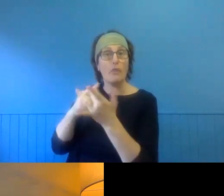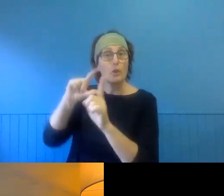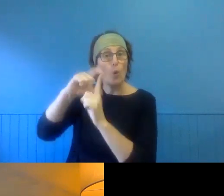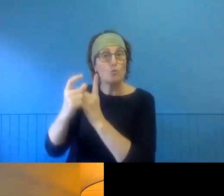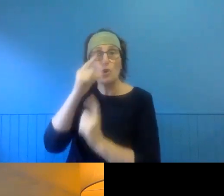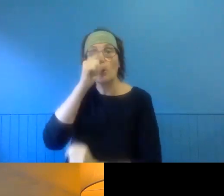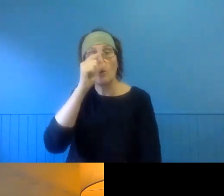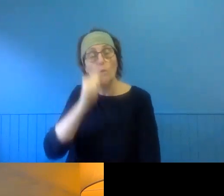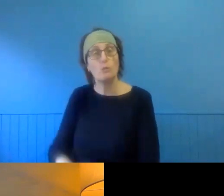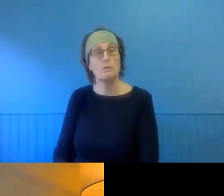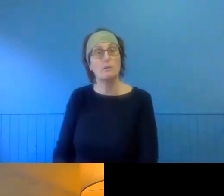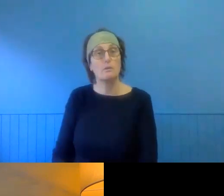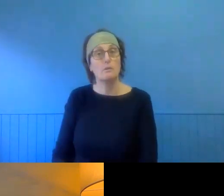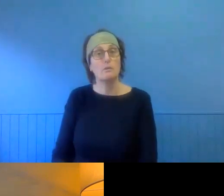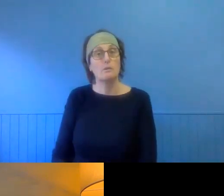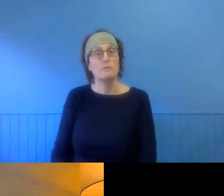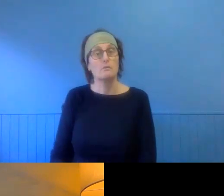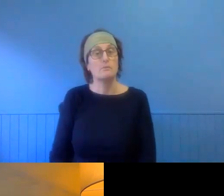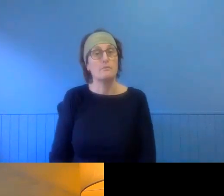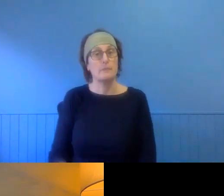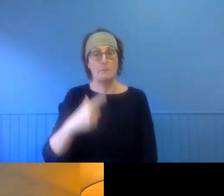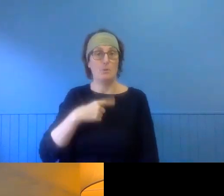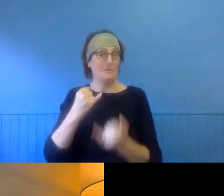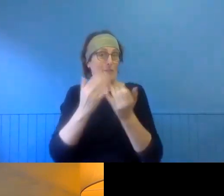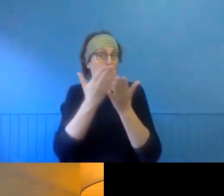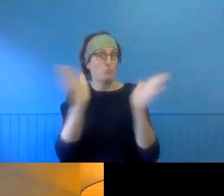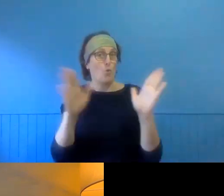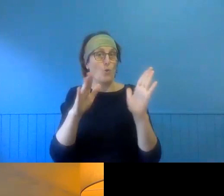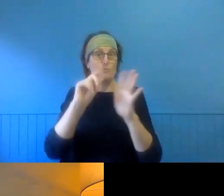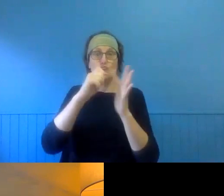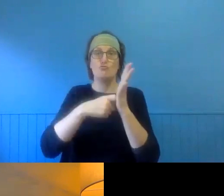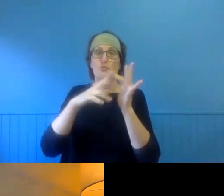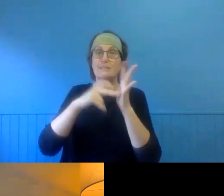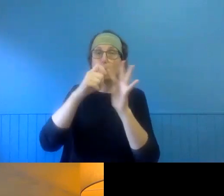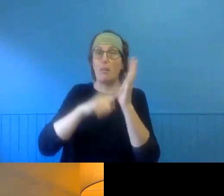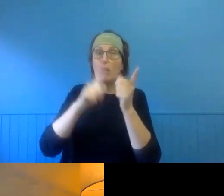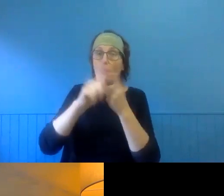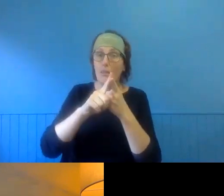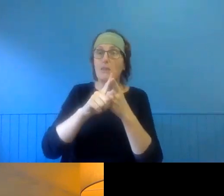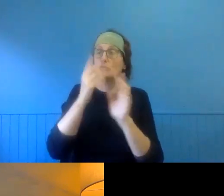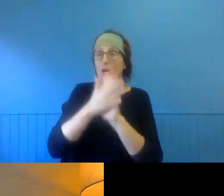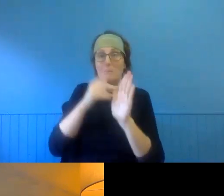because they're very broad-based and they can follow and deal with the